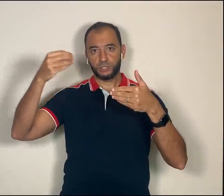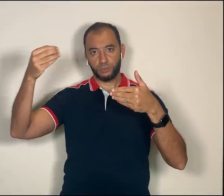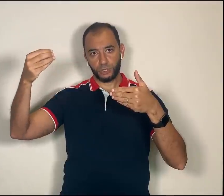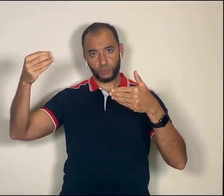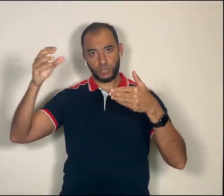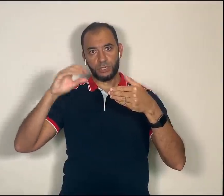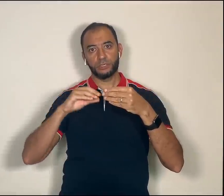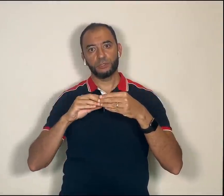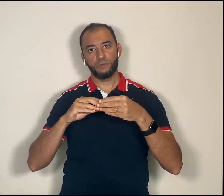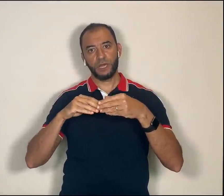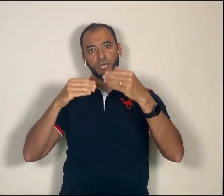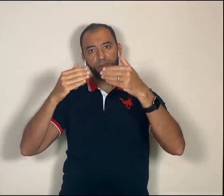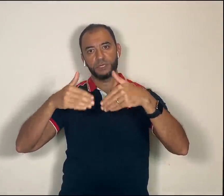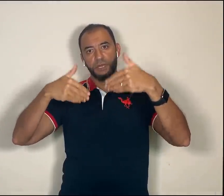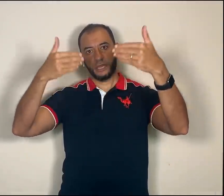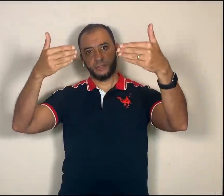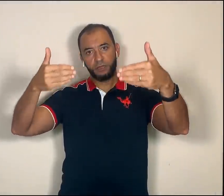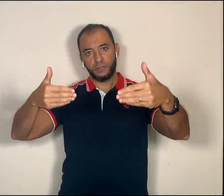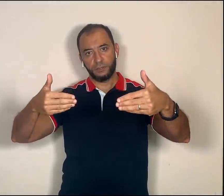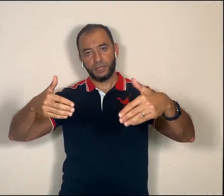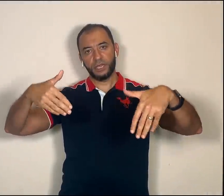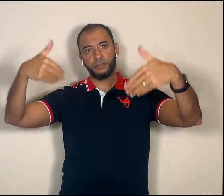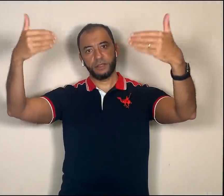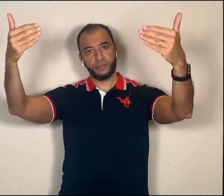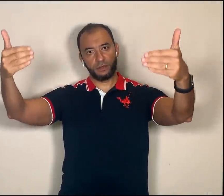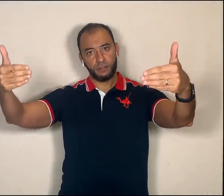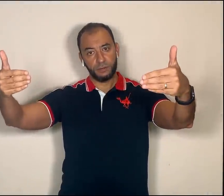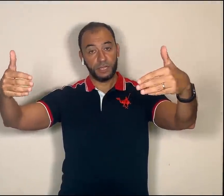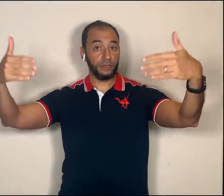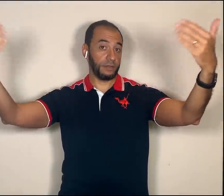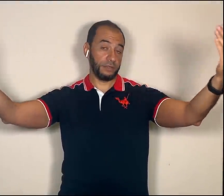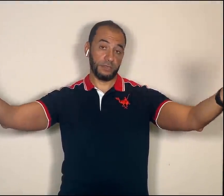So this one survives, and then another layer, and then another layer, and then